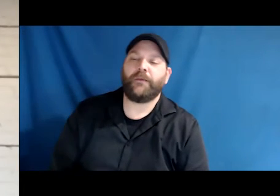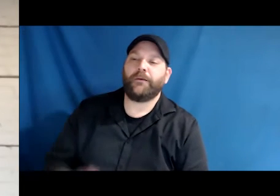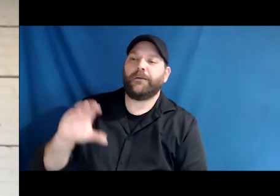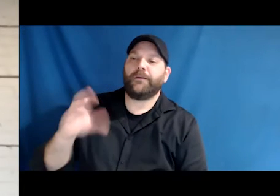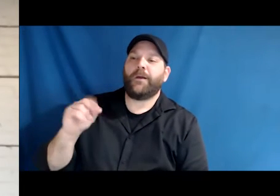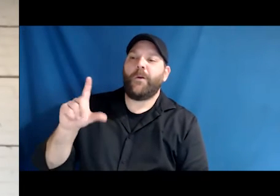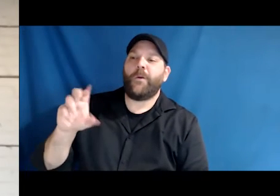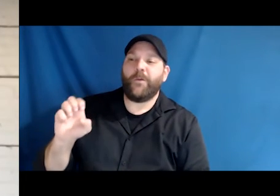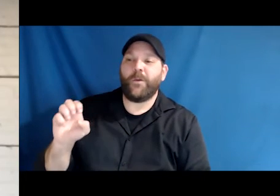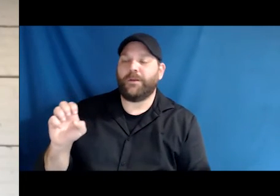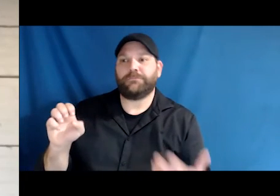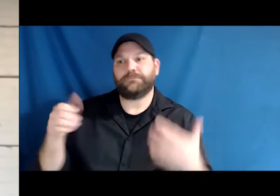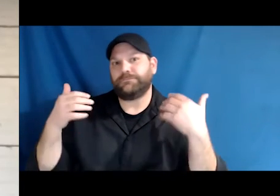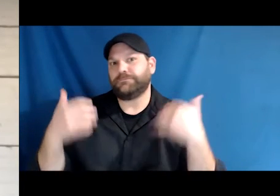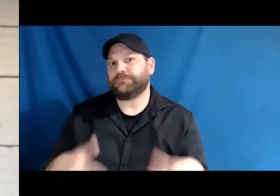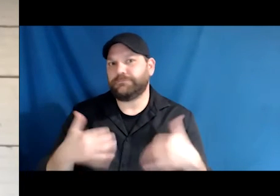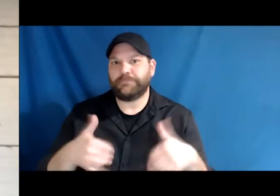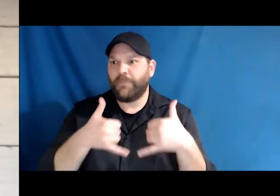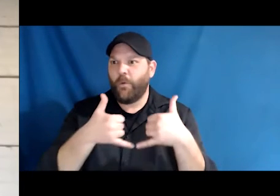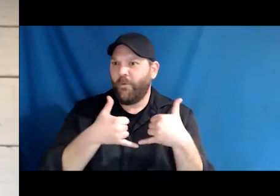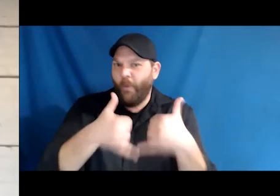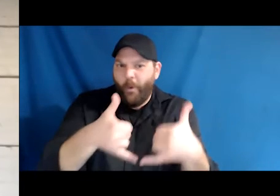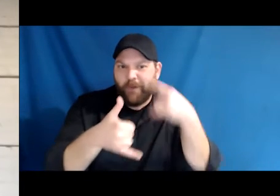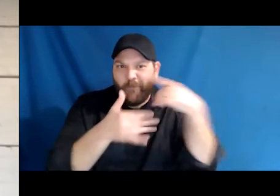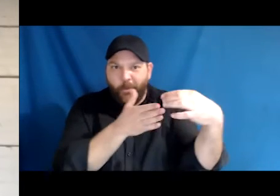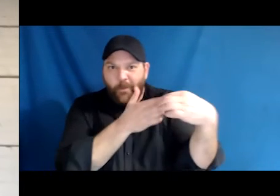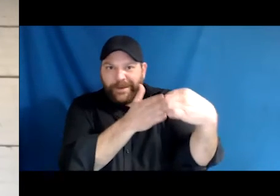Leadership is incredibly important to me, because it shows that I've built